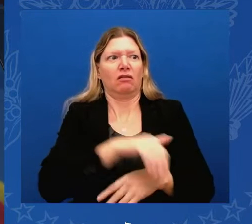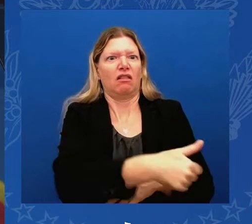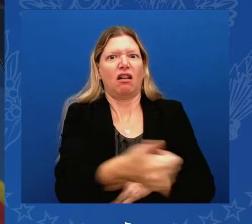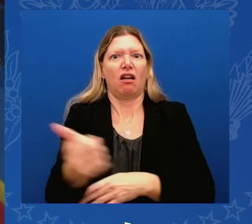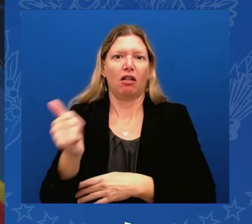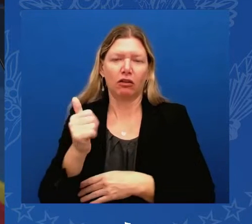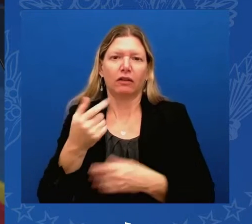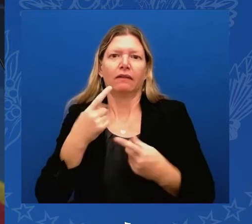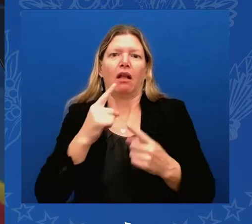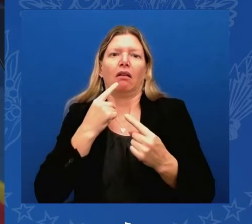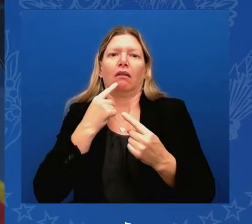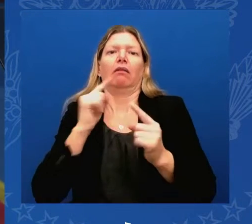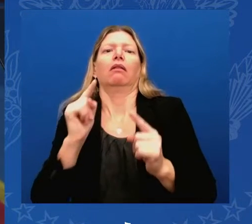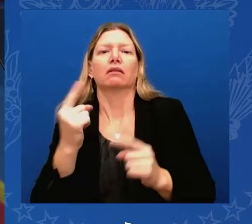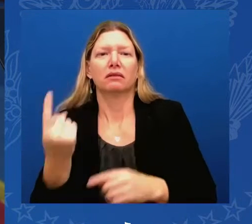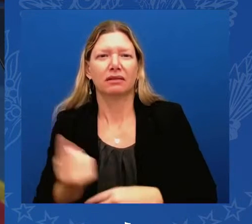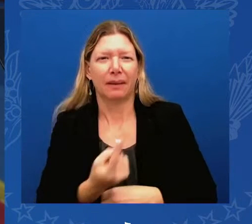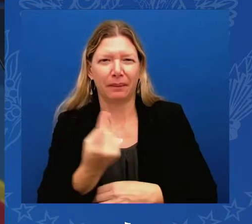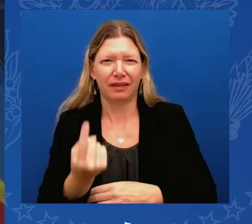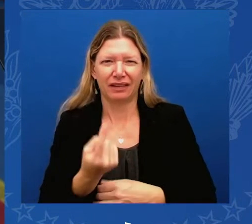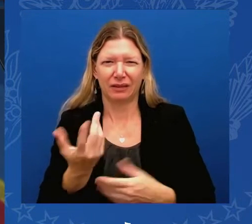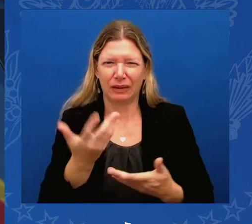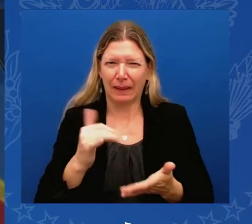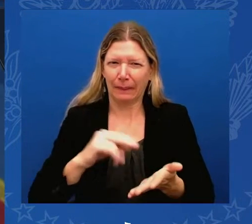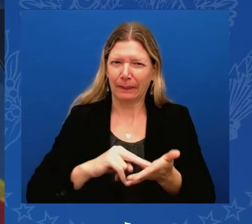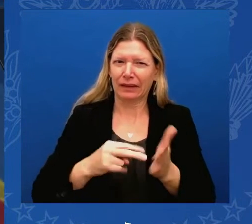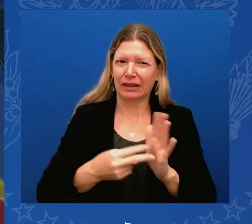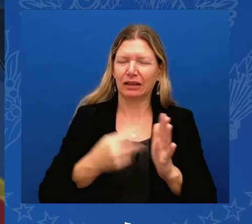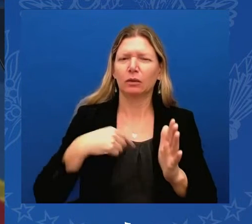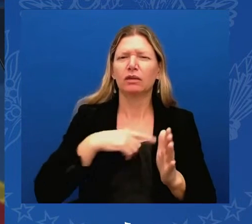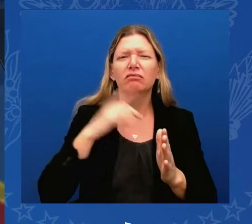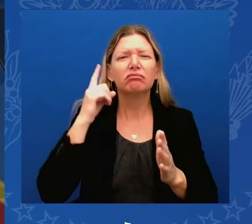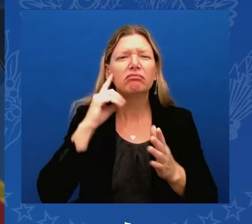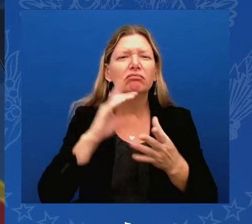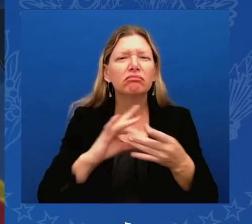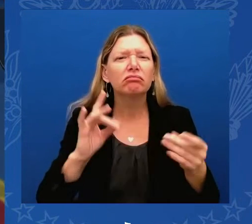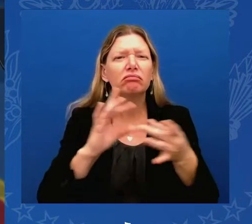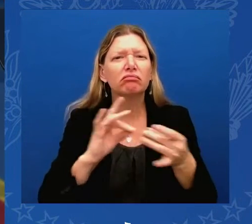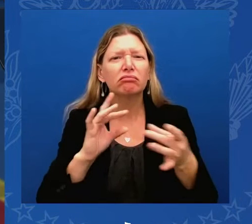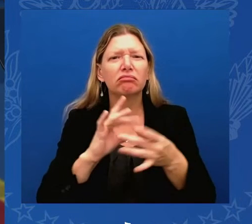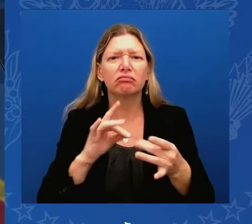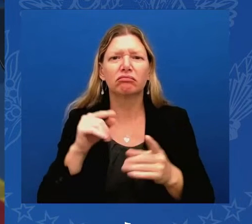to be a Black man who loves his country even if it doesn't love him back in equal measure?